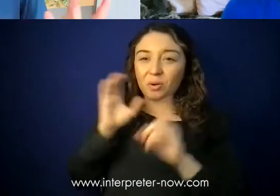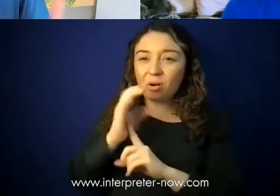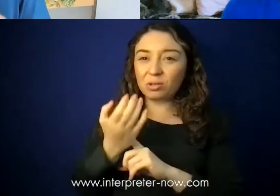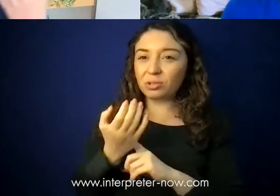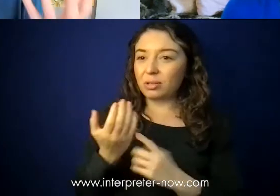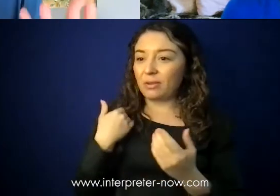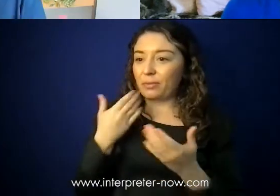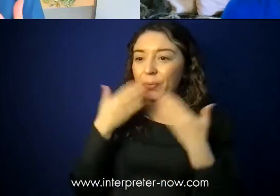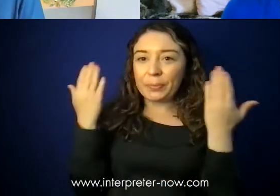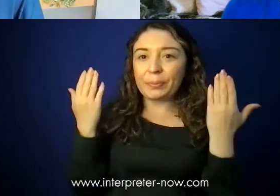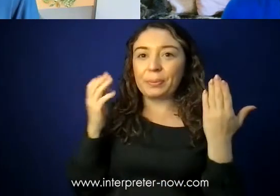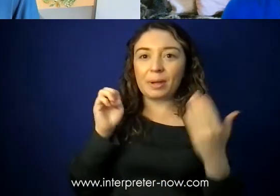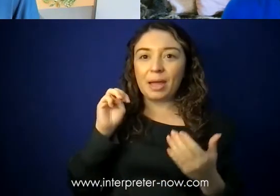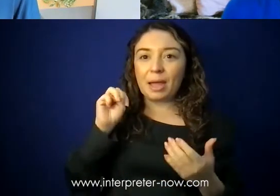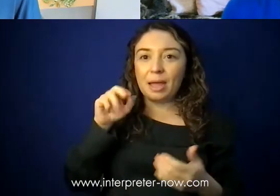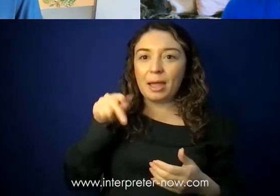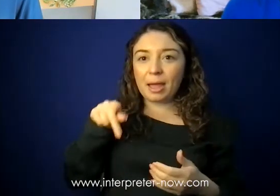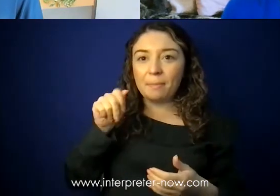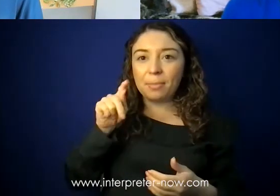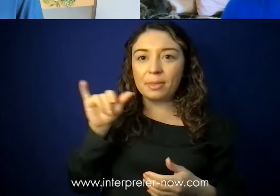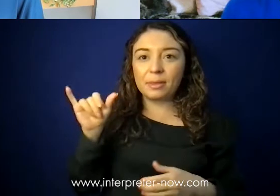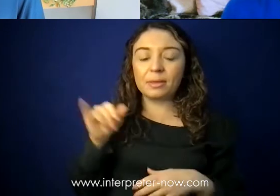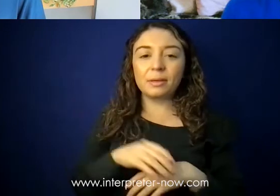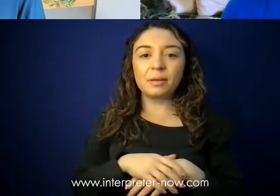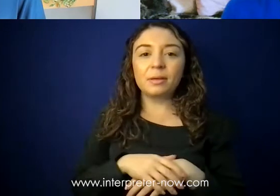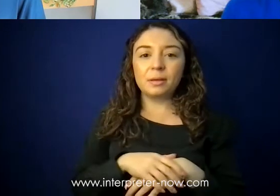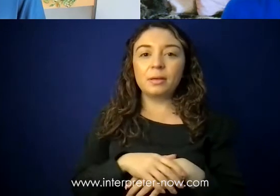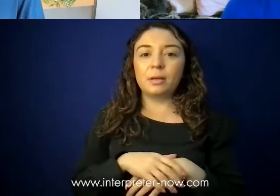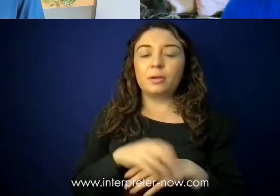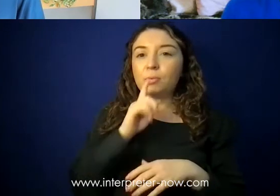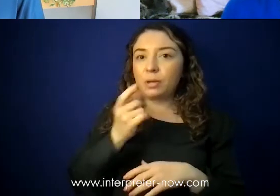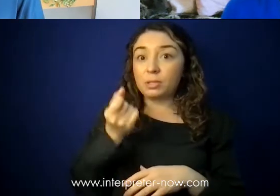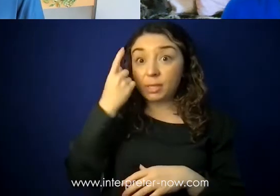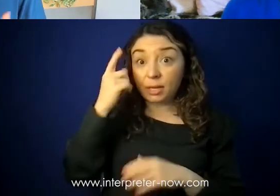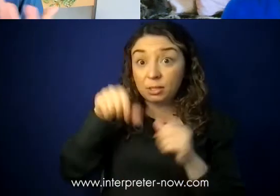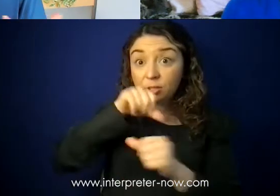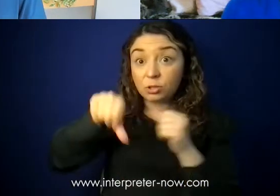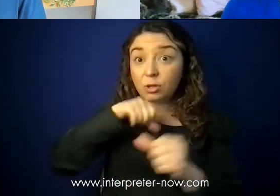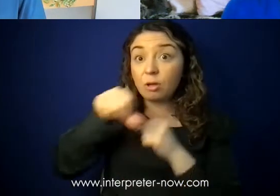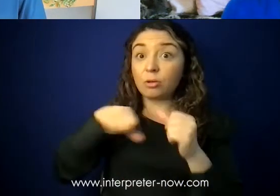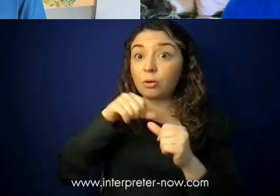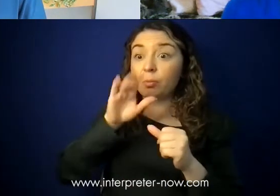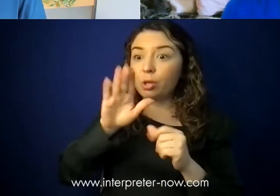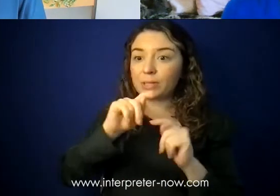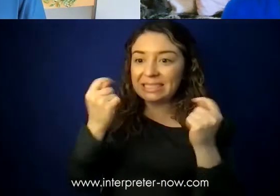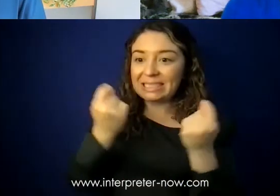global teams, or, for example, really understanding each other across global teams and working